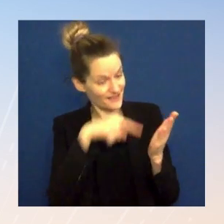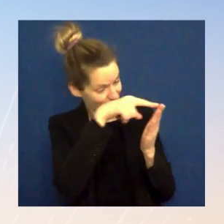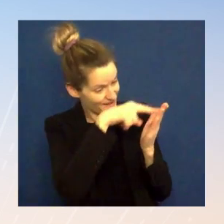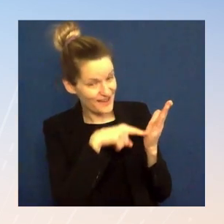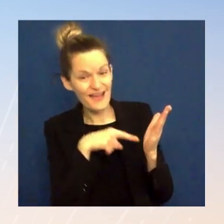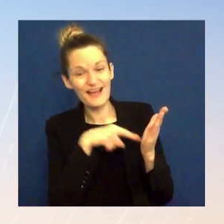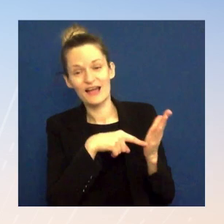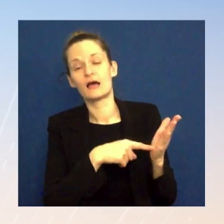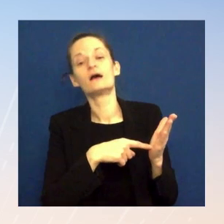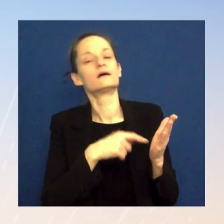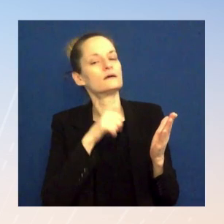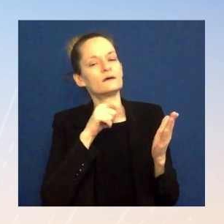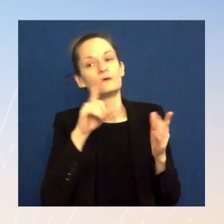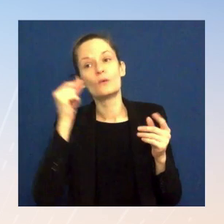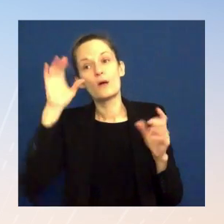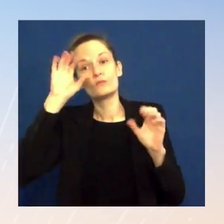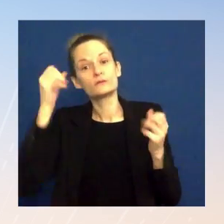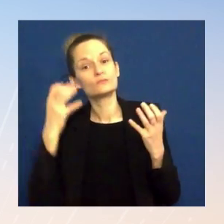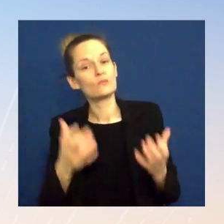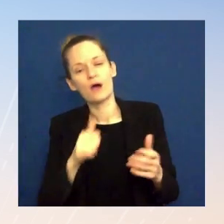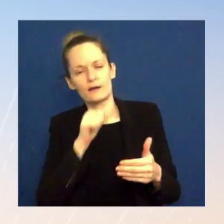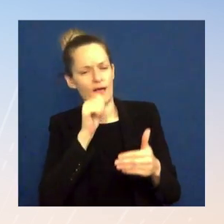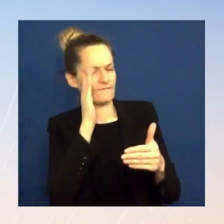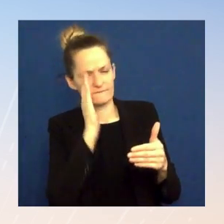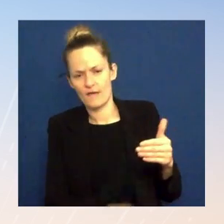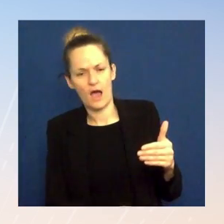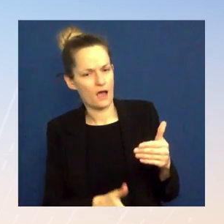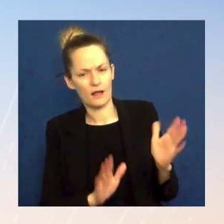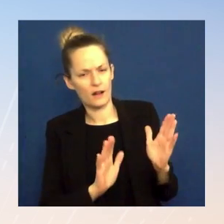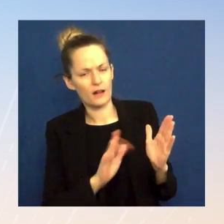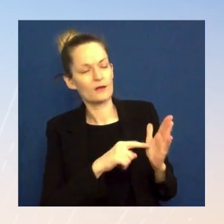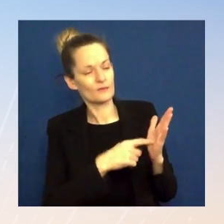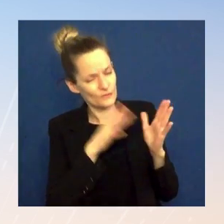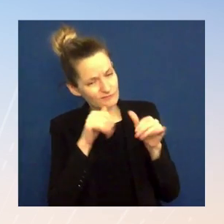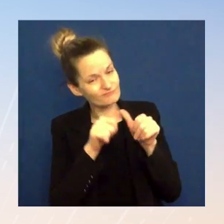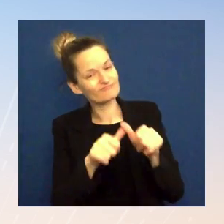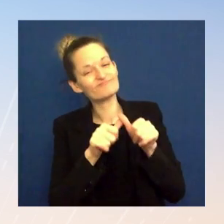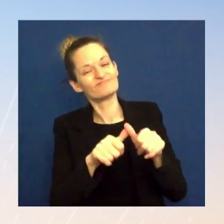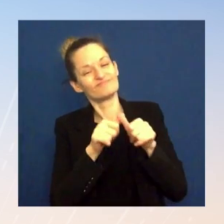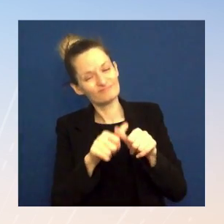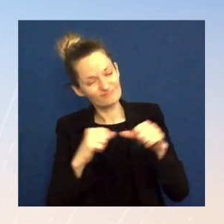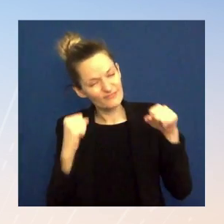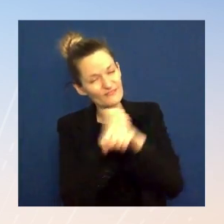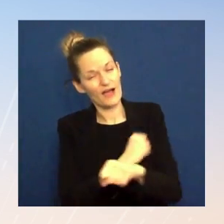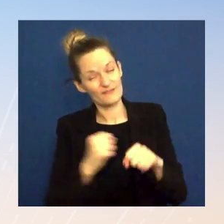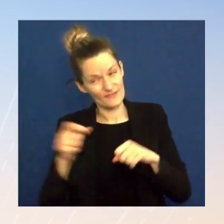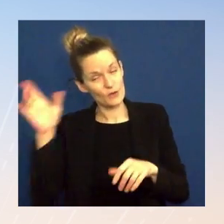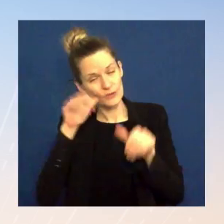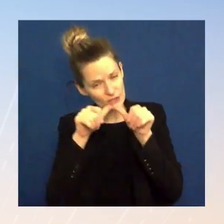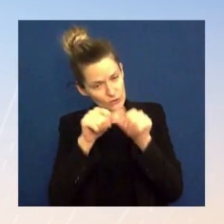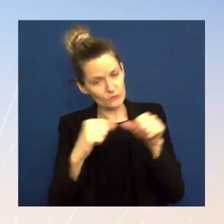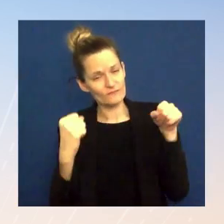We're going to continue to fight for paid family leave to -- to be in the package. The Press: So, would he accept -- so, to be clear, though -- I know what he proposed --